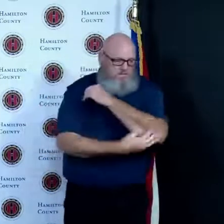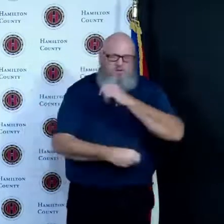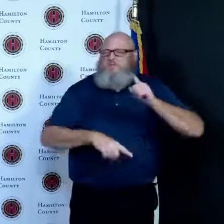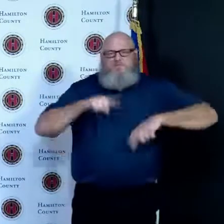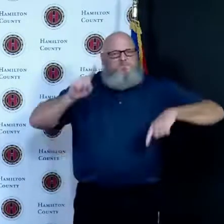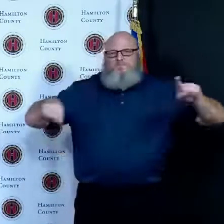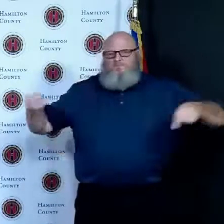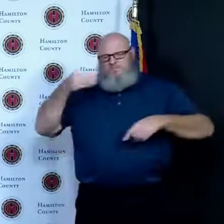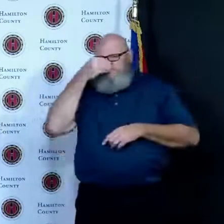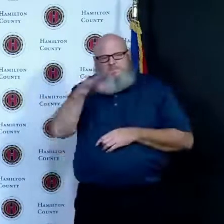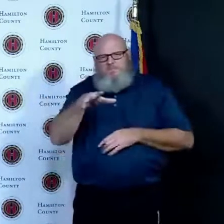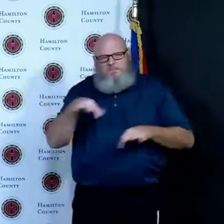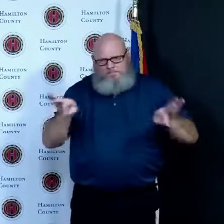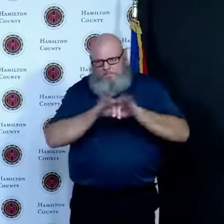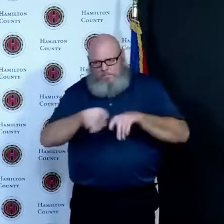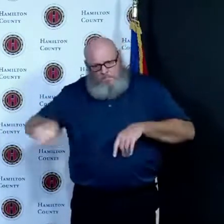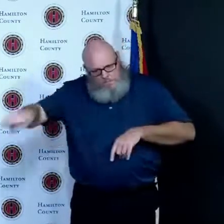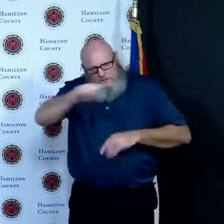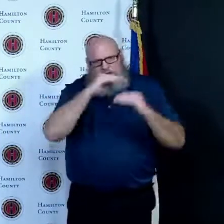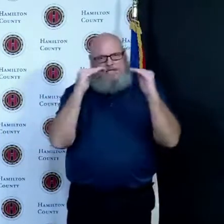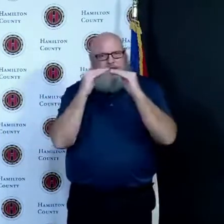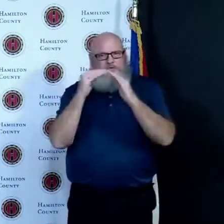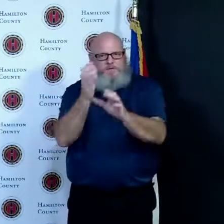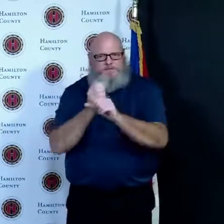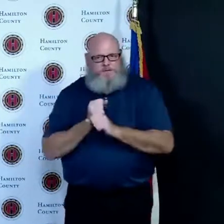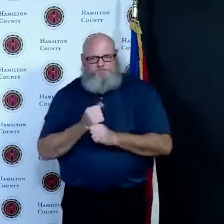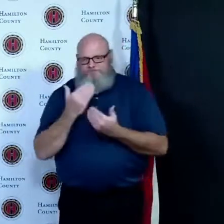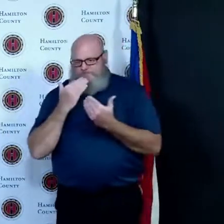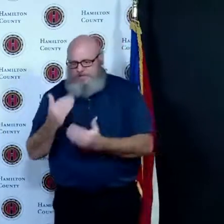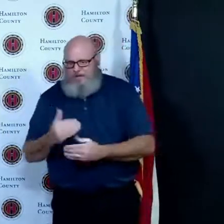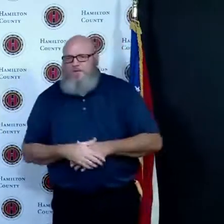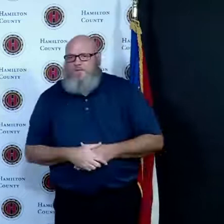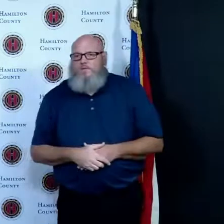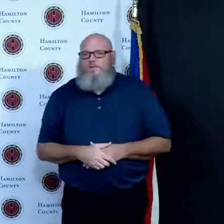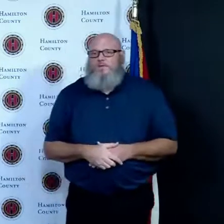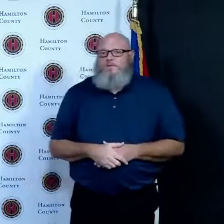thanks Nick all right why don't we go to questions Bridget thanks Commissioner